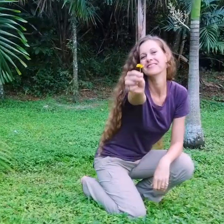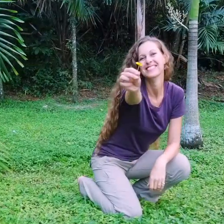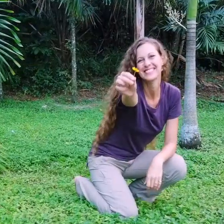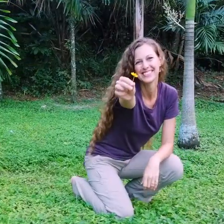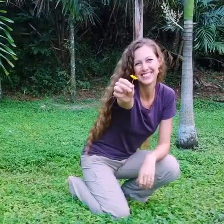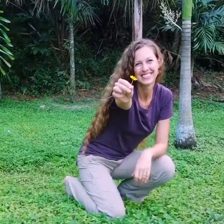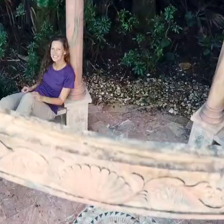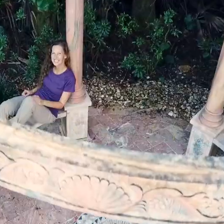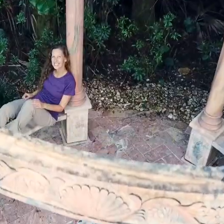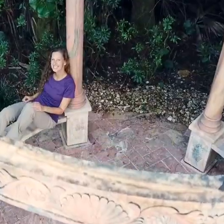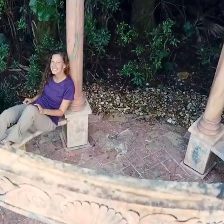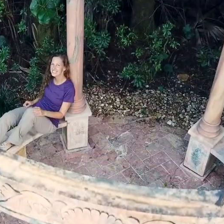Oh